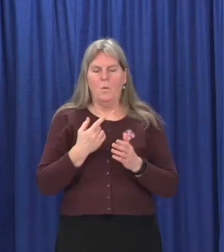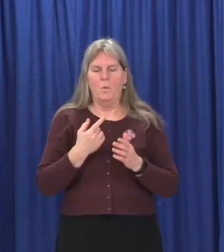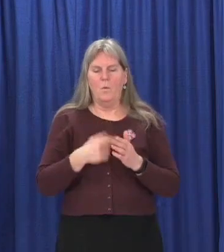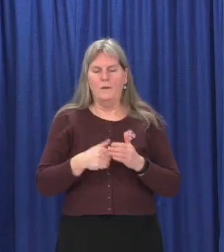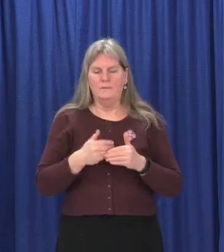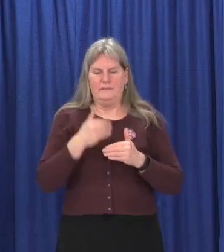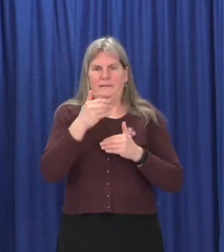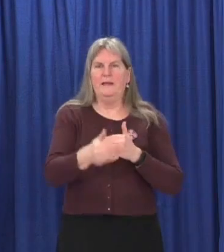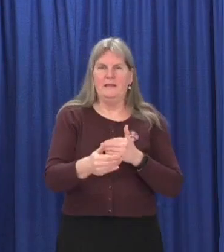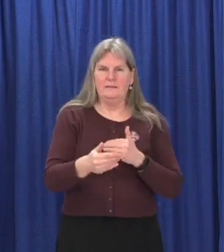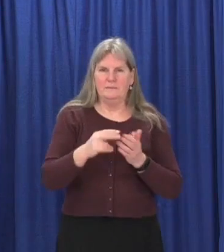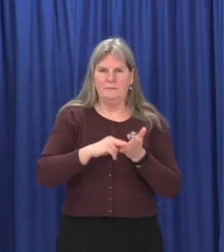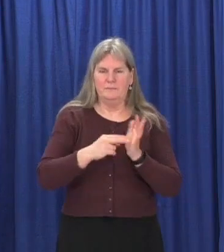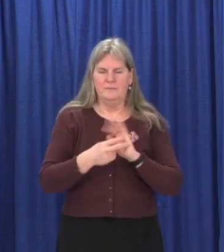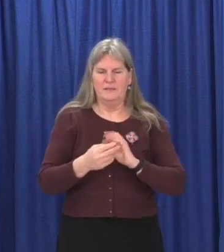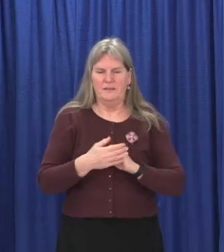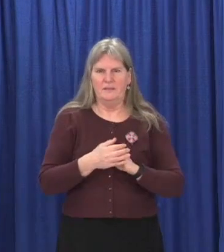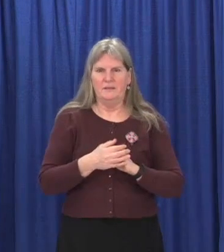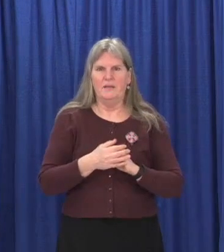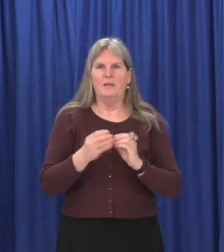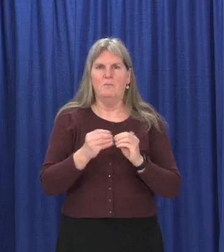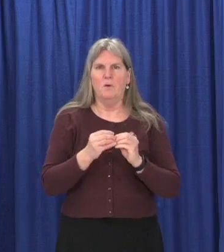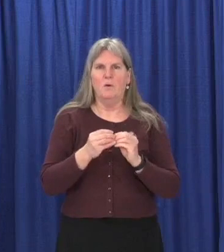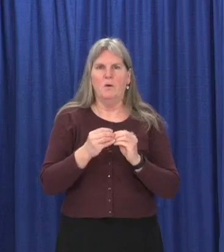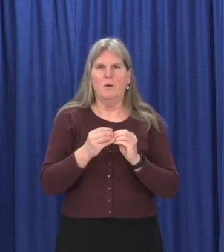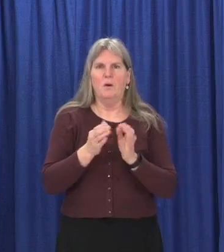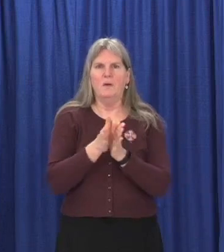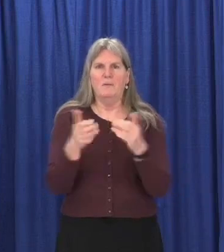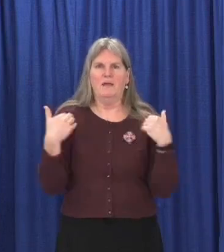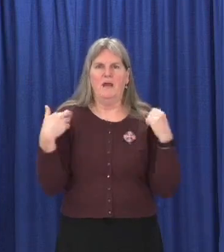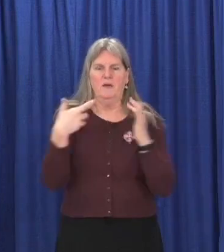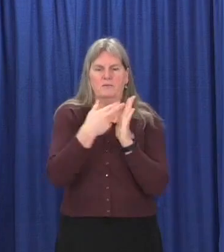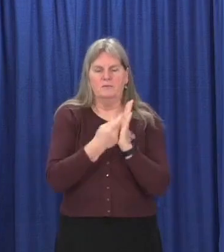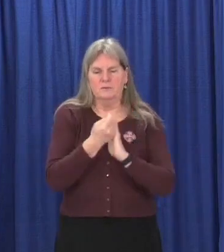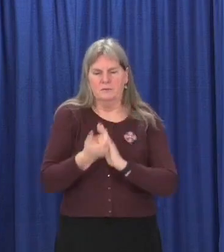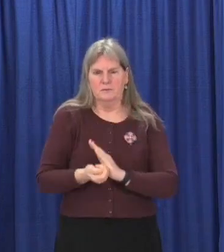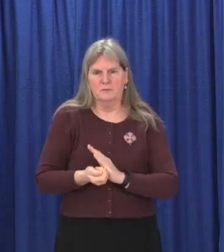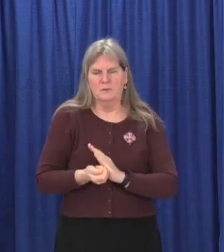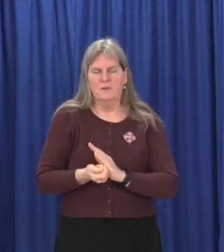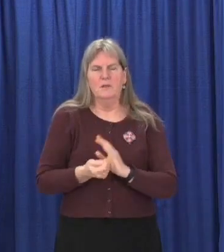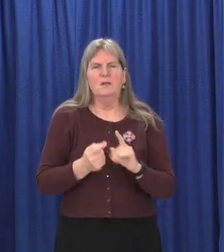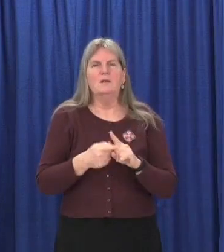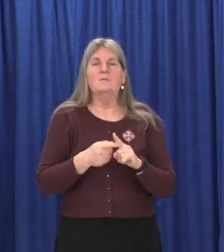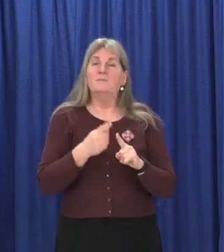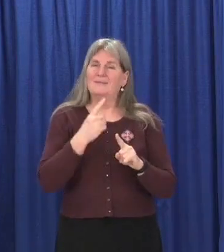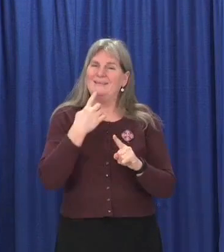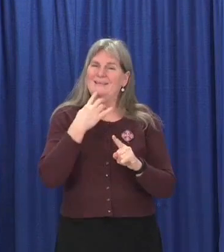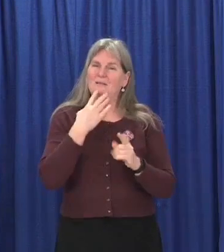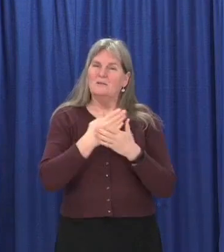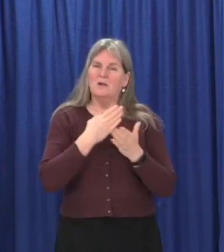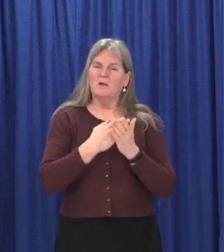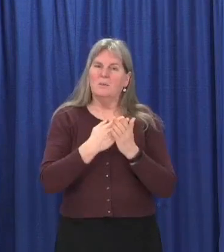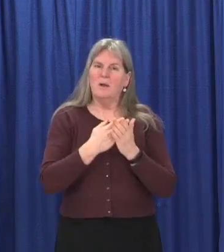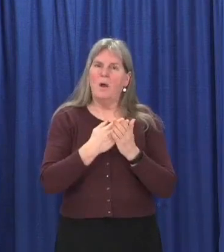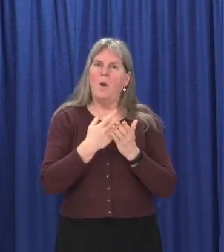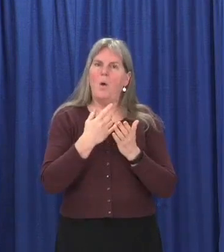in reducing public health measures? I talked a little bit just now about the indicators that I use when I'm looking at making